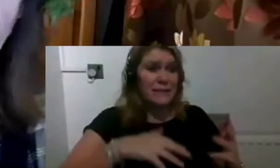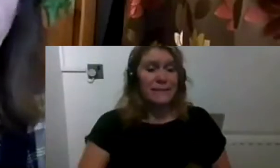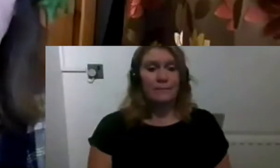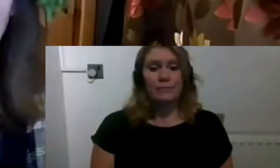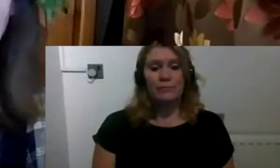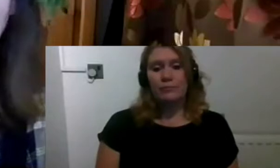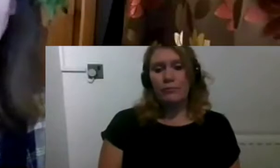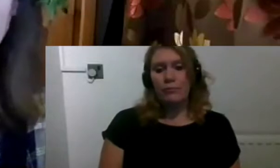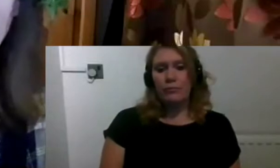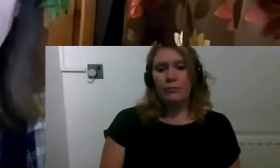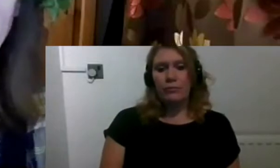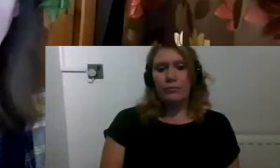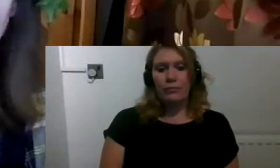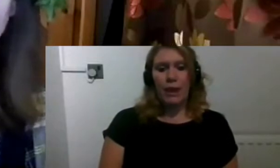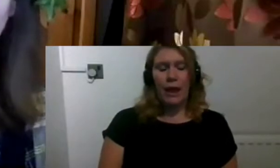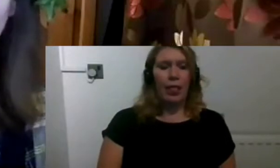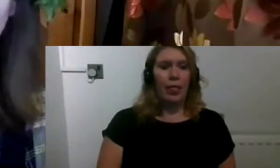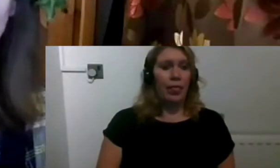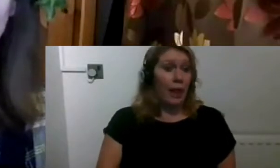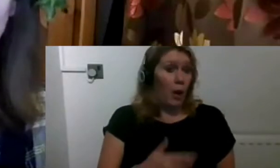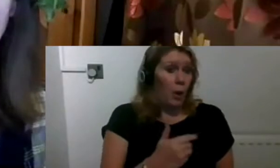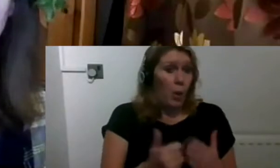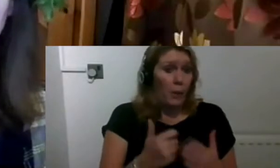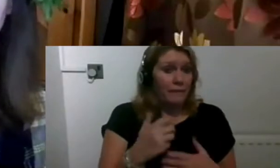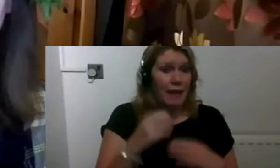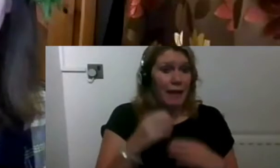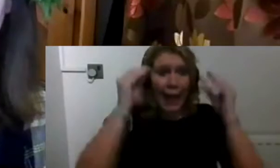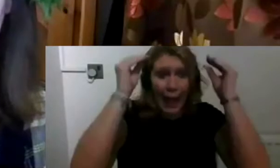invincible. The Hagtessa wore helmets,